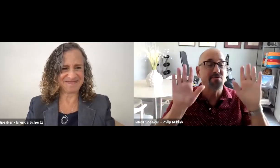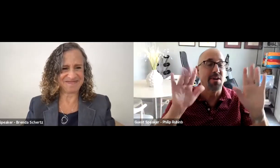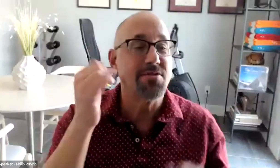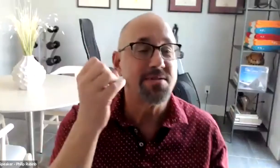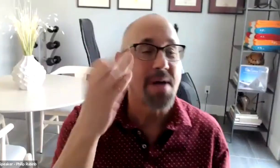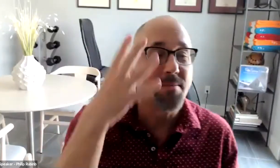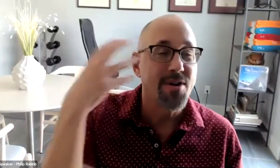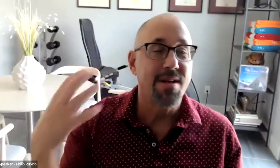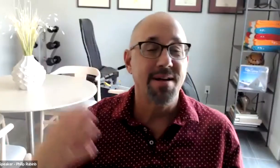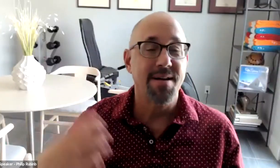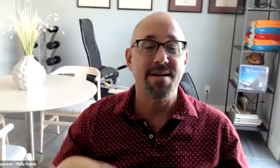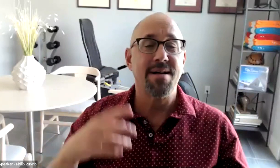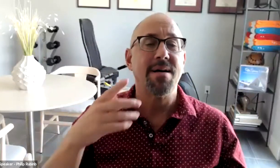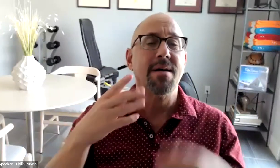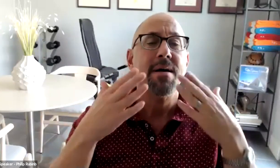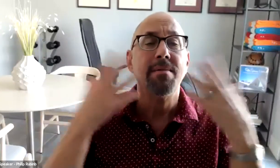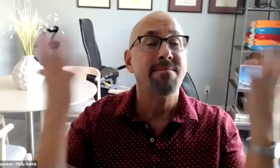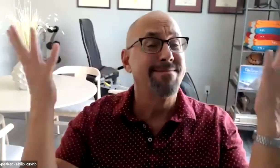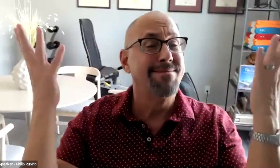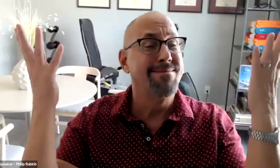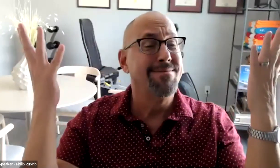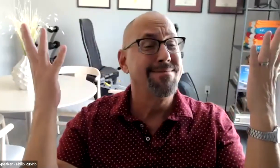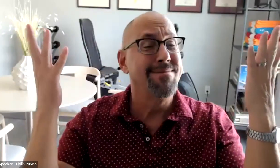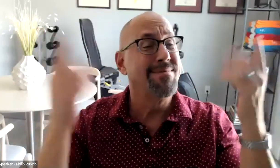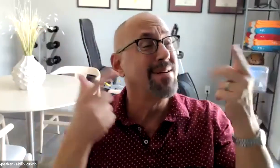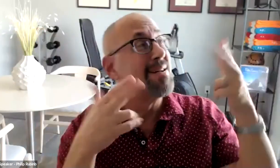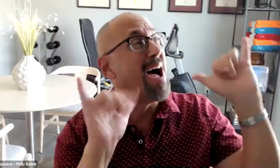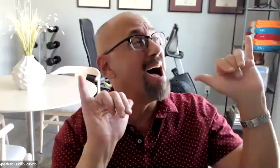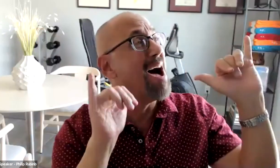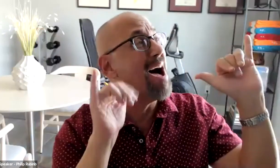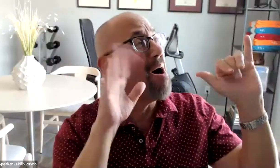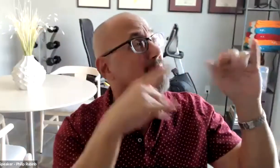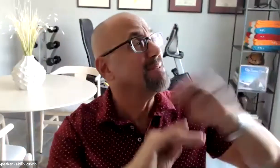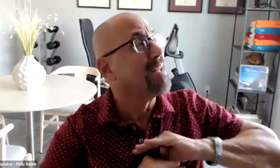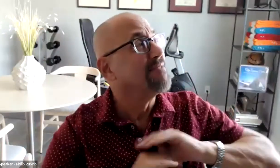Philip: Yay! Great job, Brenda. Thank you.